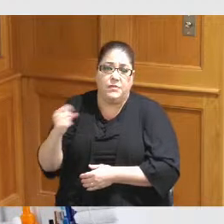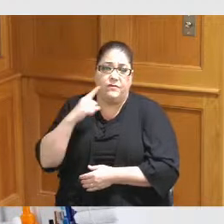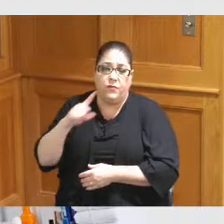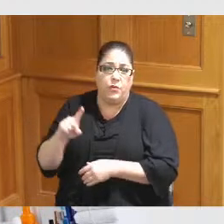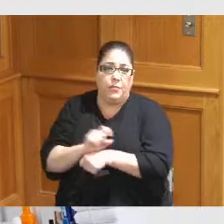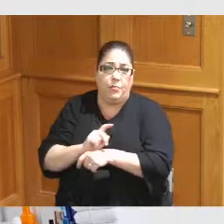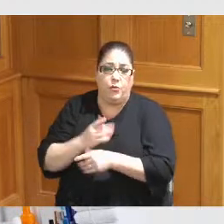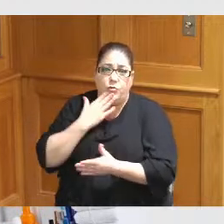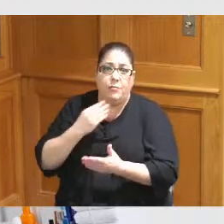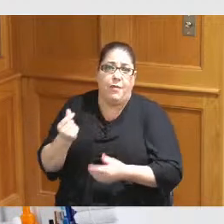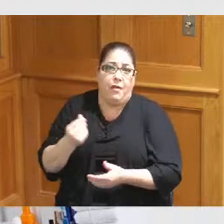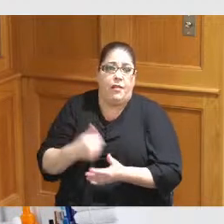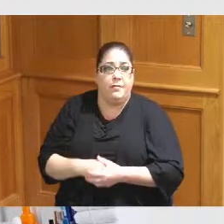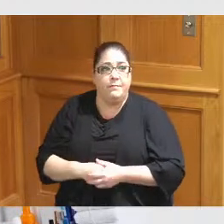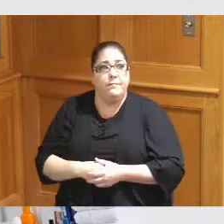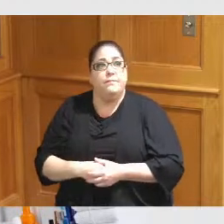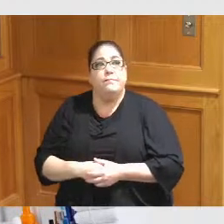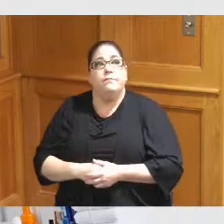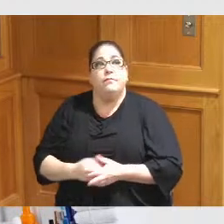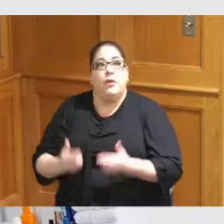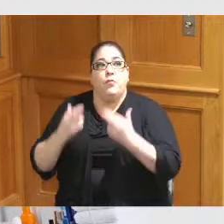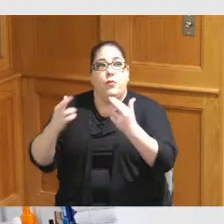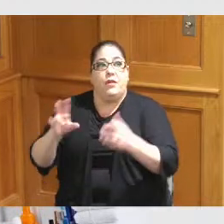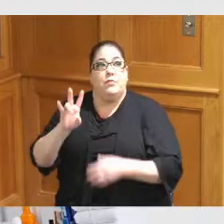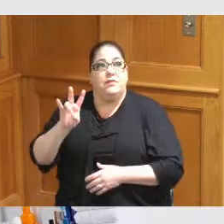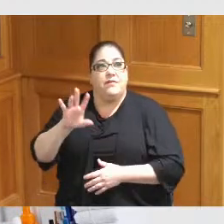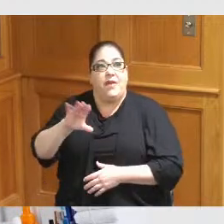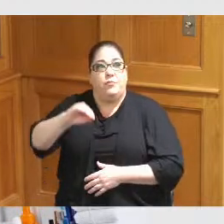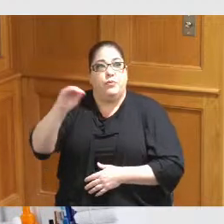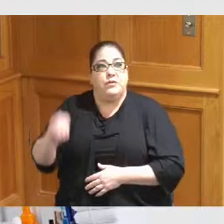we are recommending a 75 for 10-year Enterprise Zone tax abatement